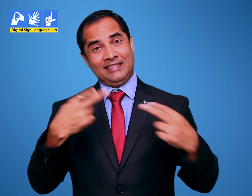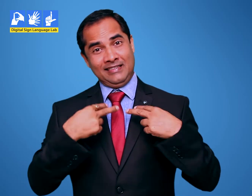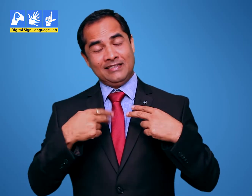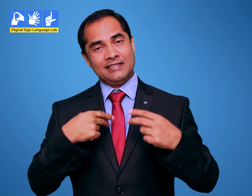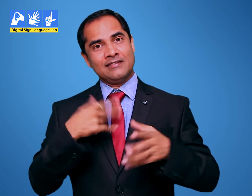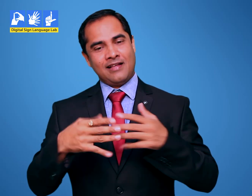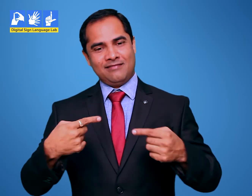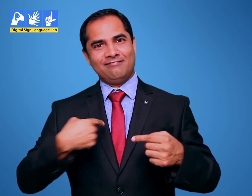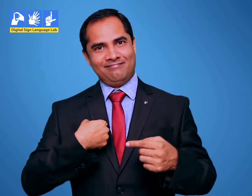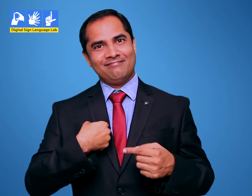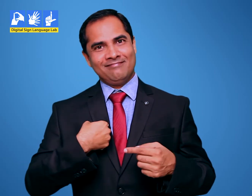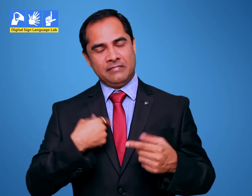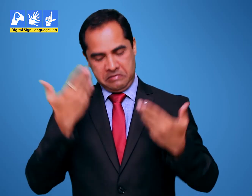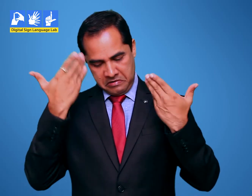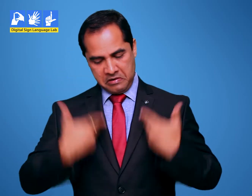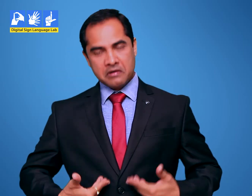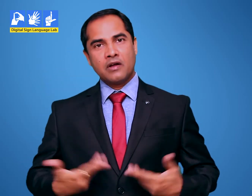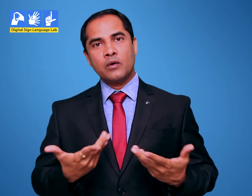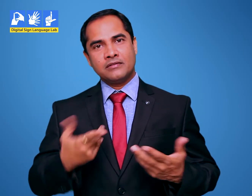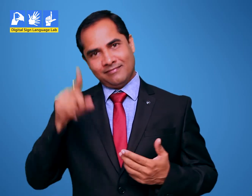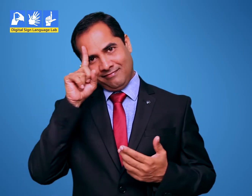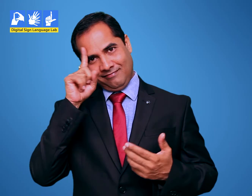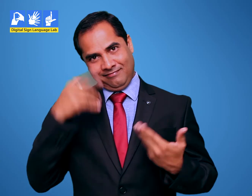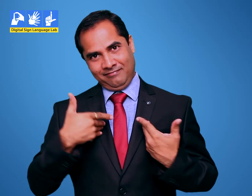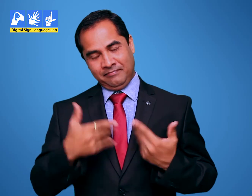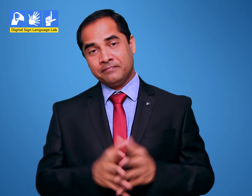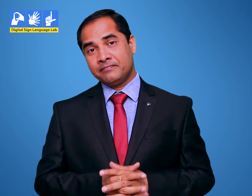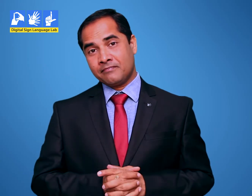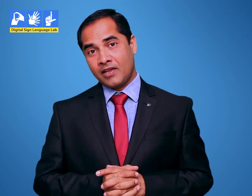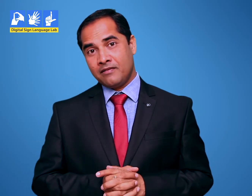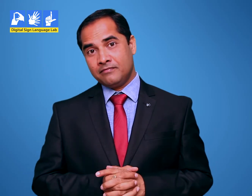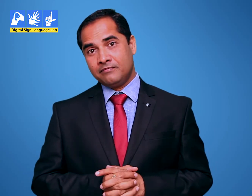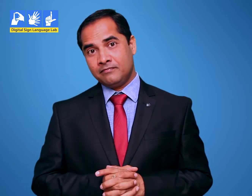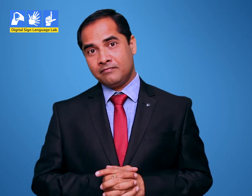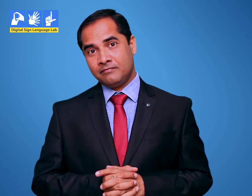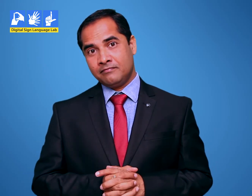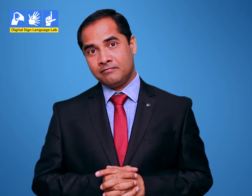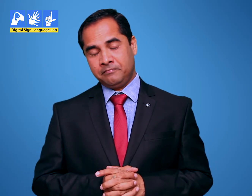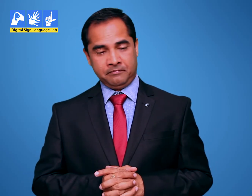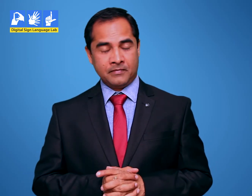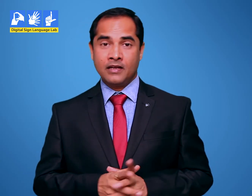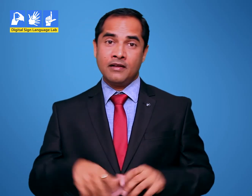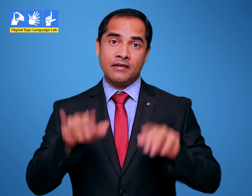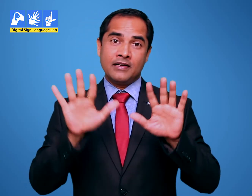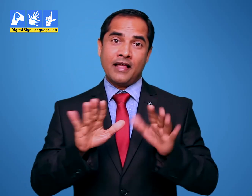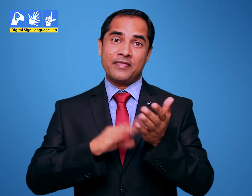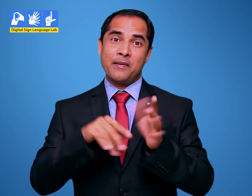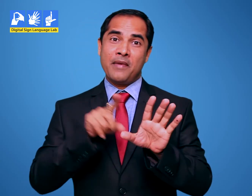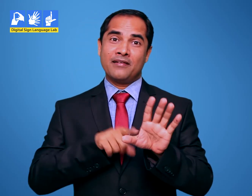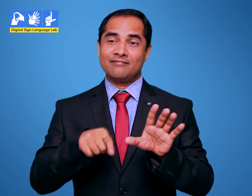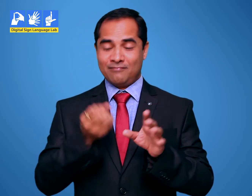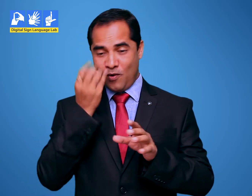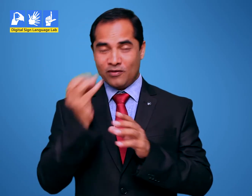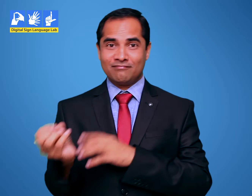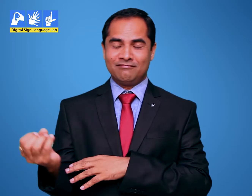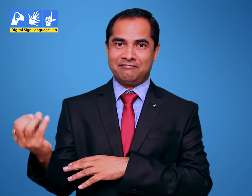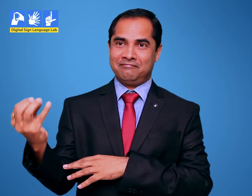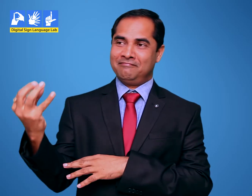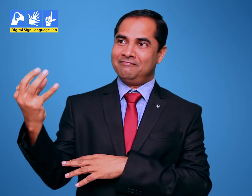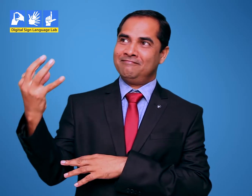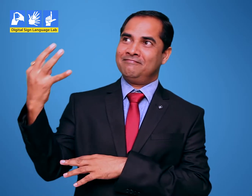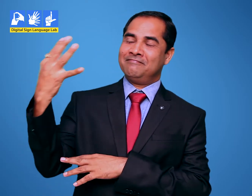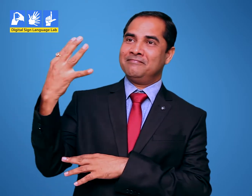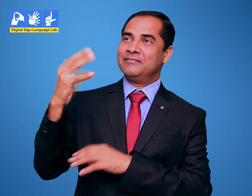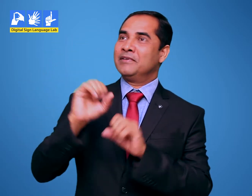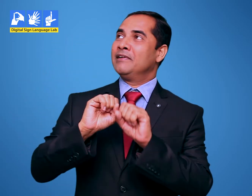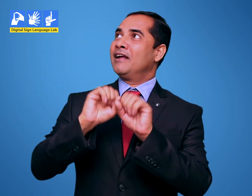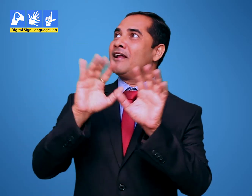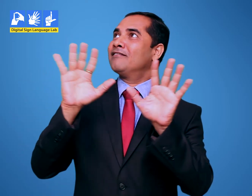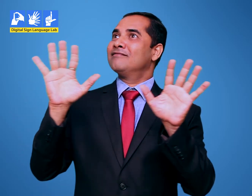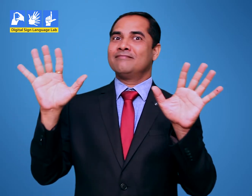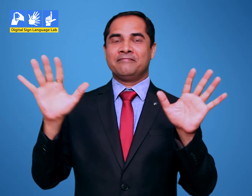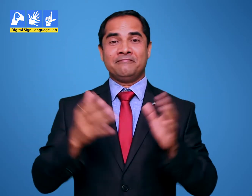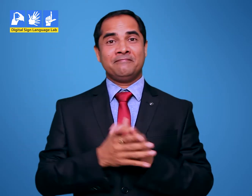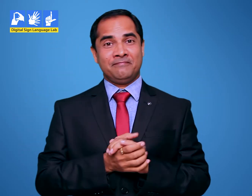look at me, think of me as Mandela himself. 10th May dawned bright and clear.